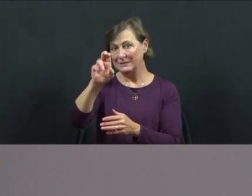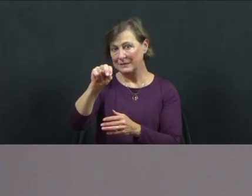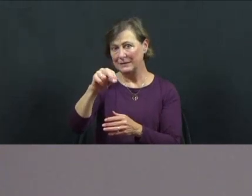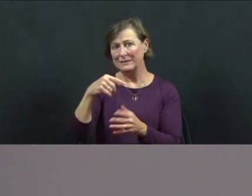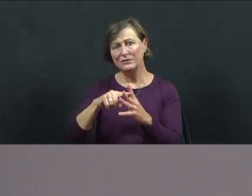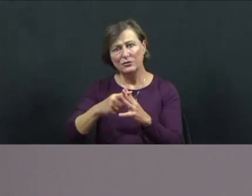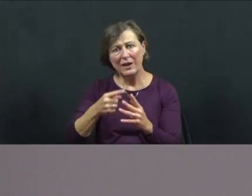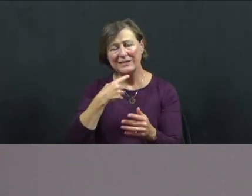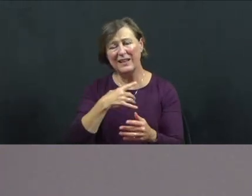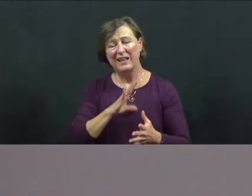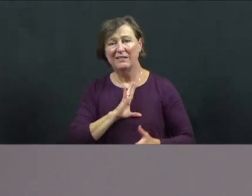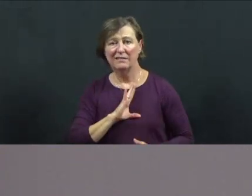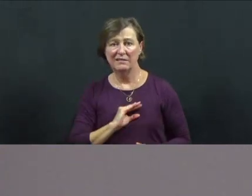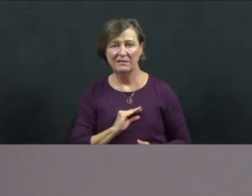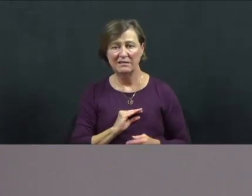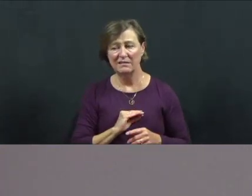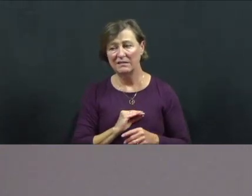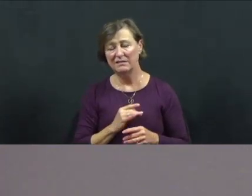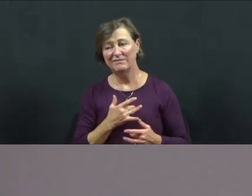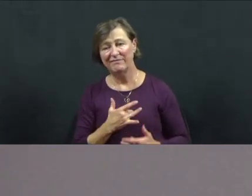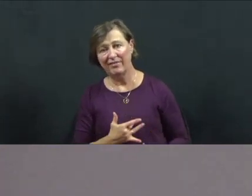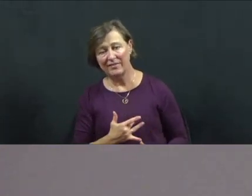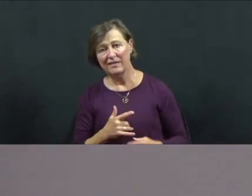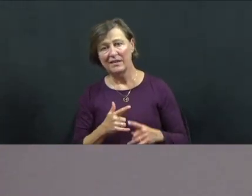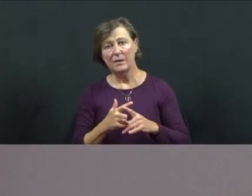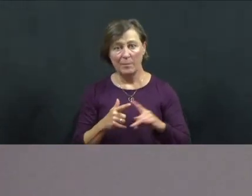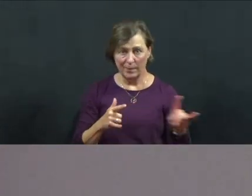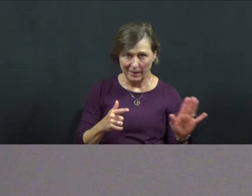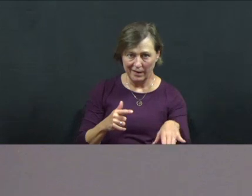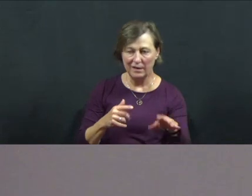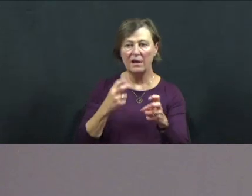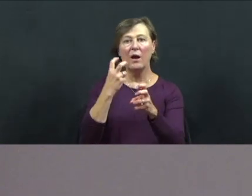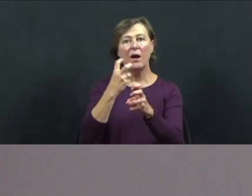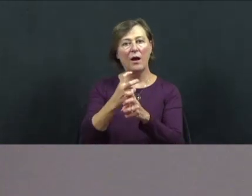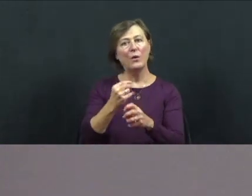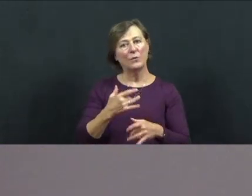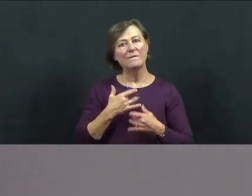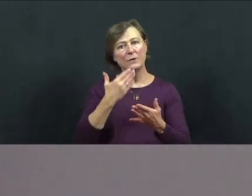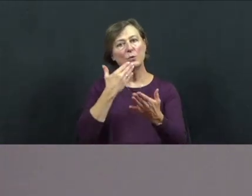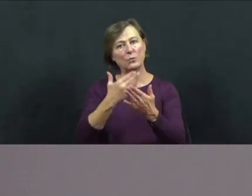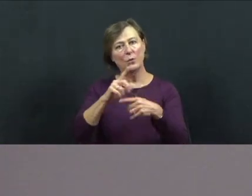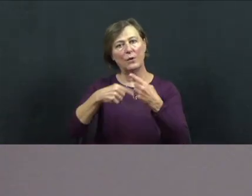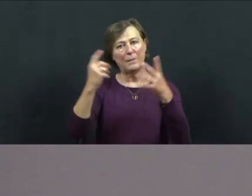but she went on to say, "It has been hard to feel good about celebrating somehow,